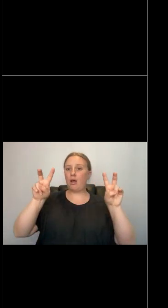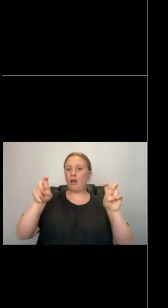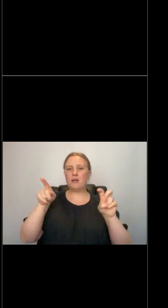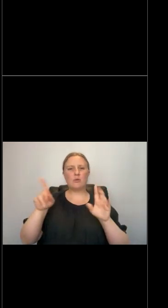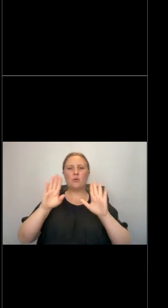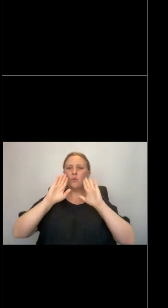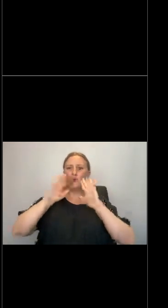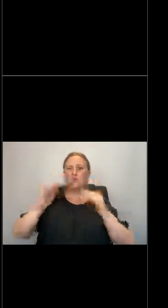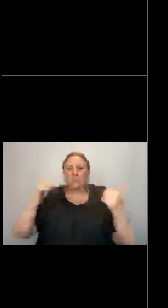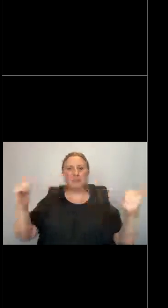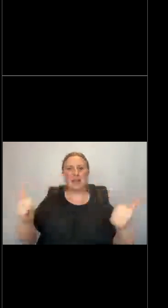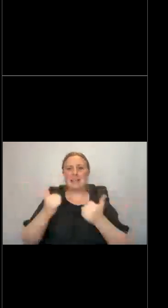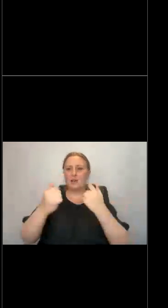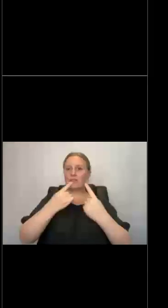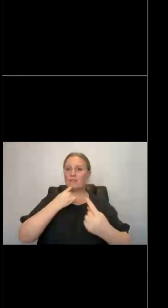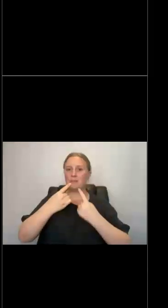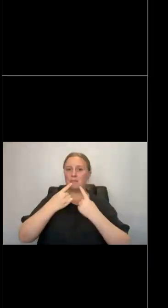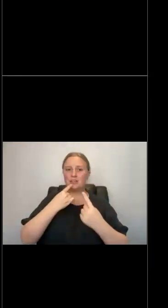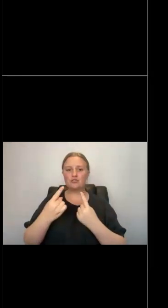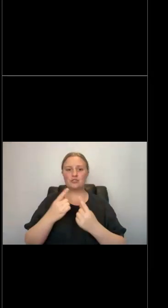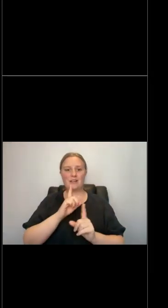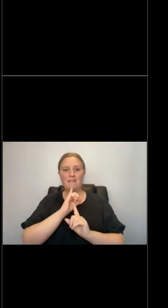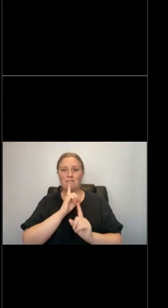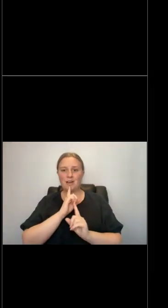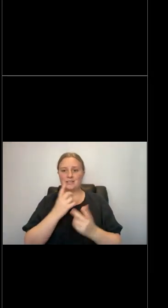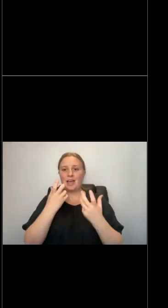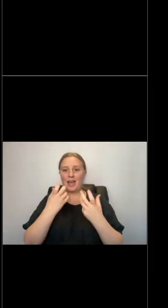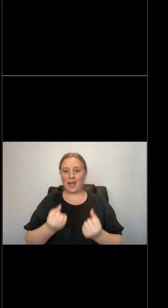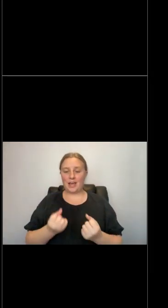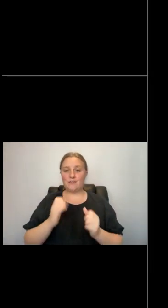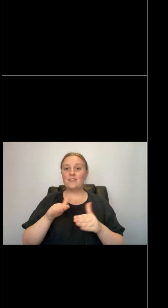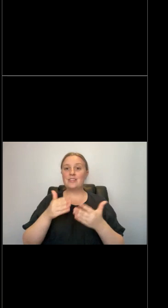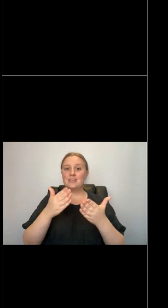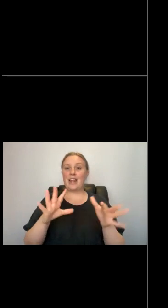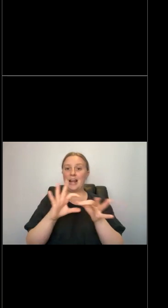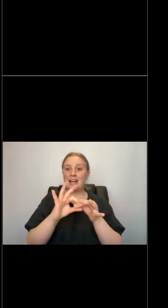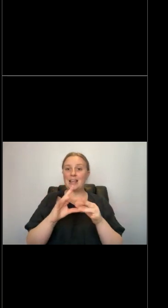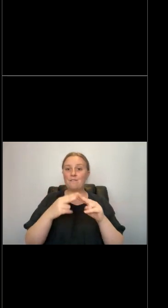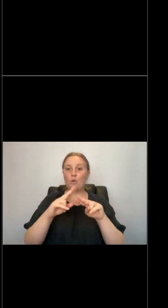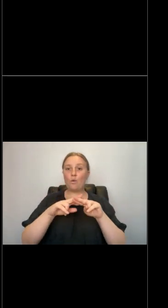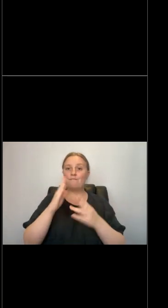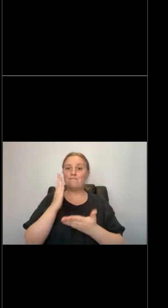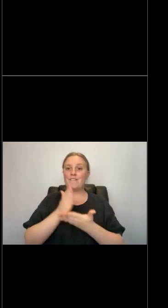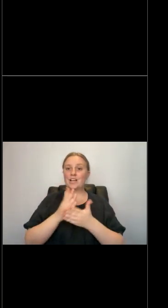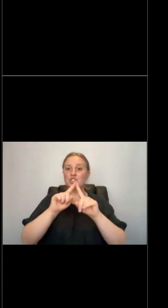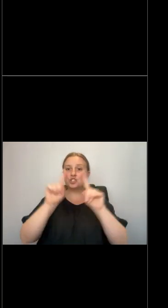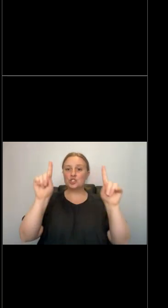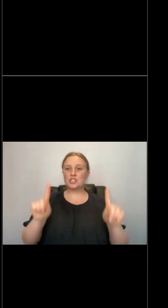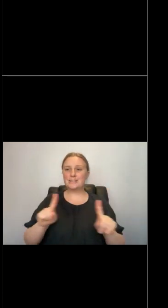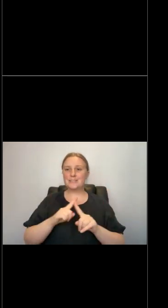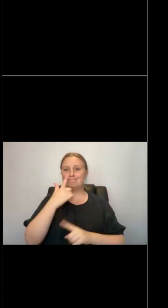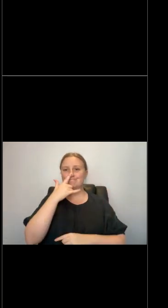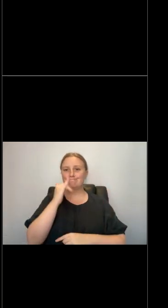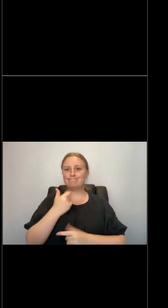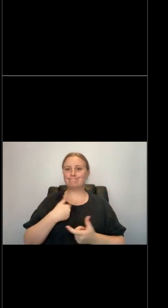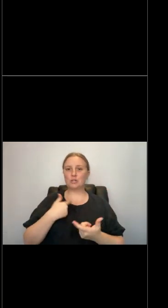And I've provided a link to the fact sheet there and I really wish I had more time to discuss all the wonderful things that they do